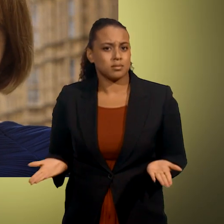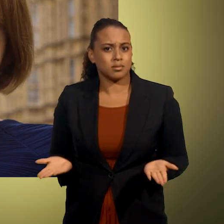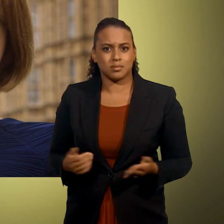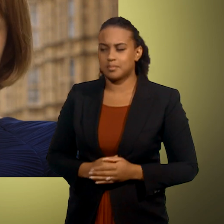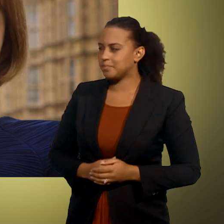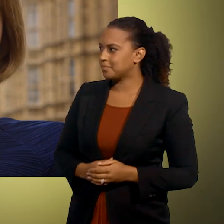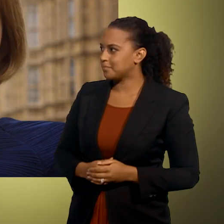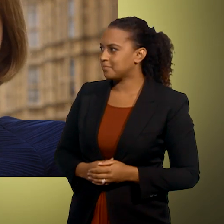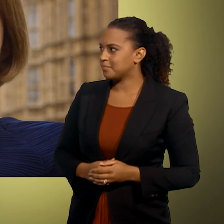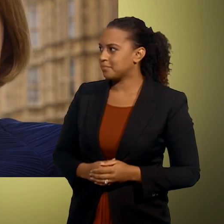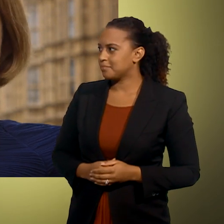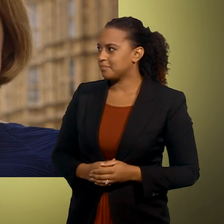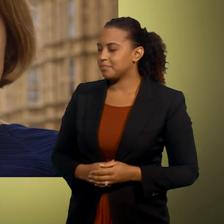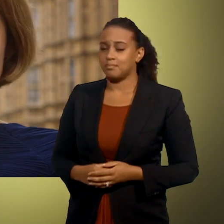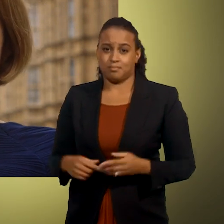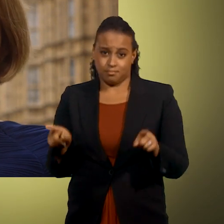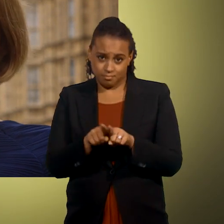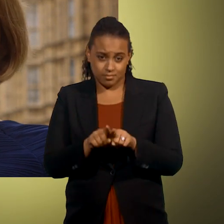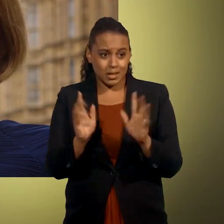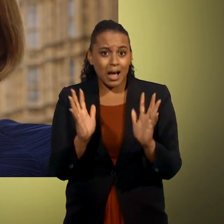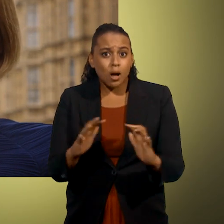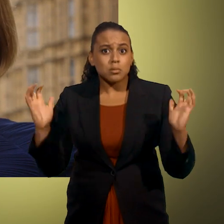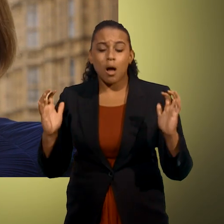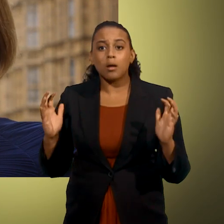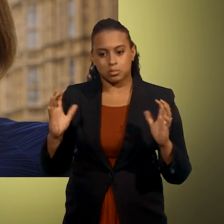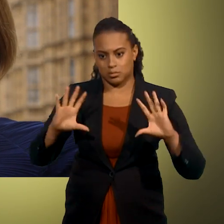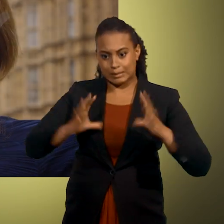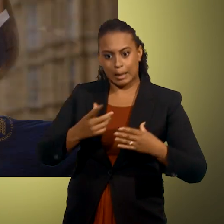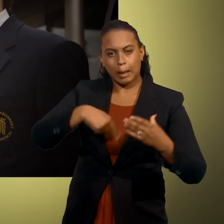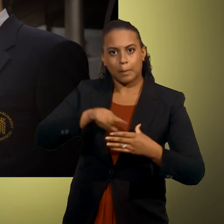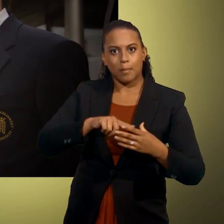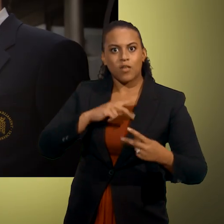And what's more, there's the Houses of Parliament Visitor Services team, who are committed to